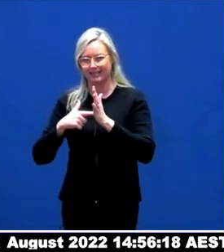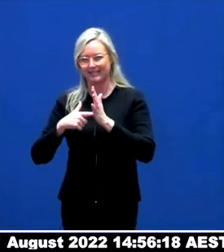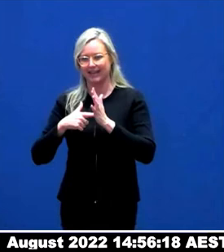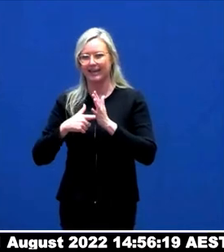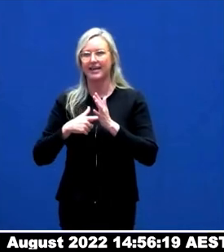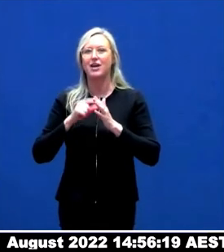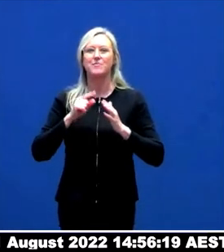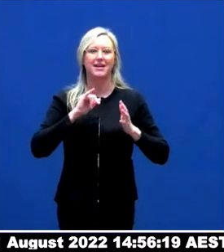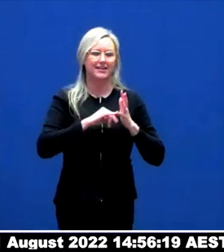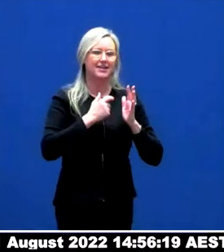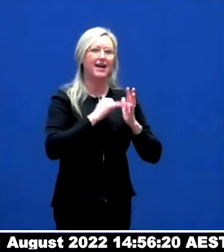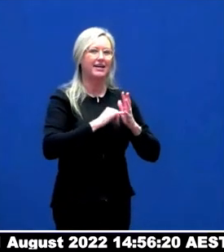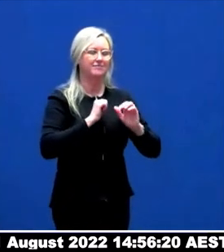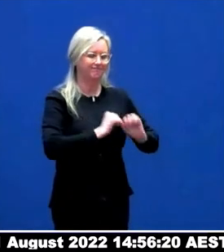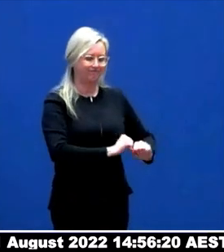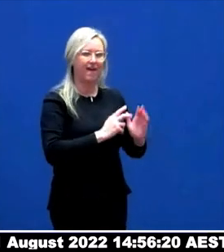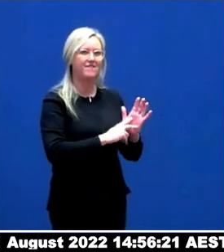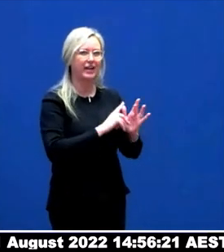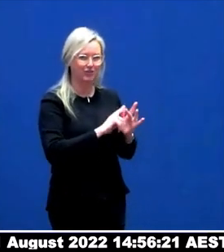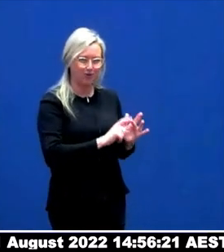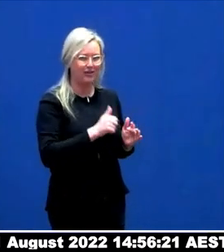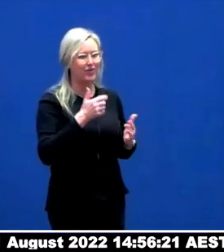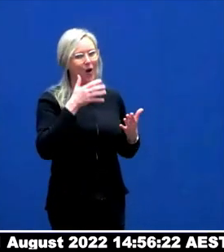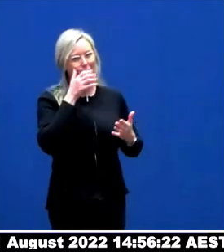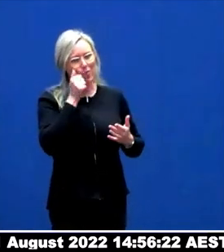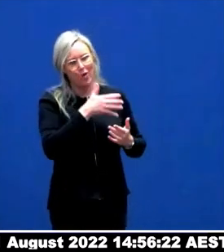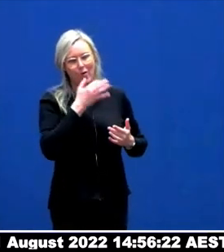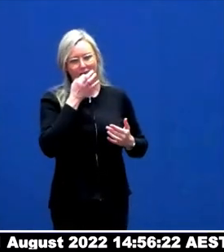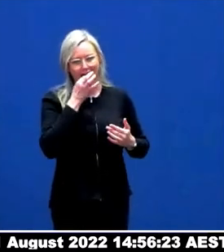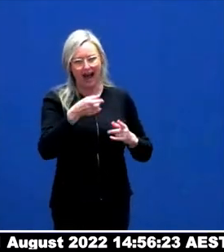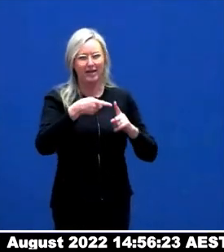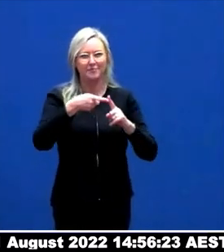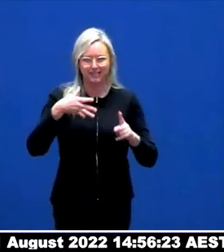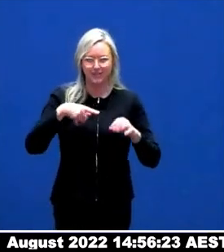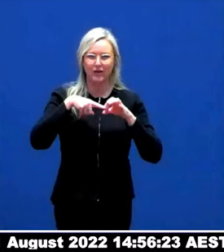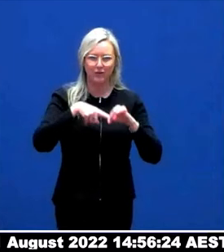Victorian thing, so I won't be asking you questions specifically about how the SRS